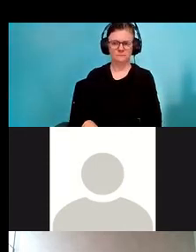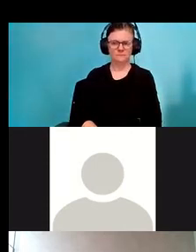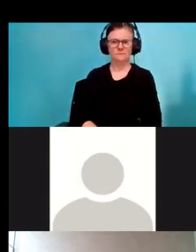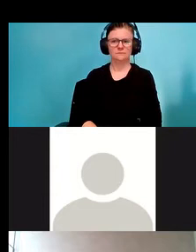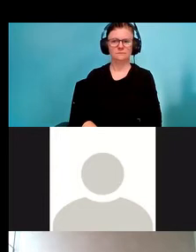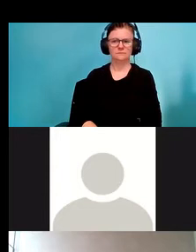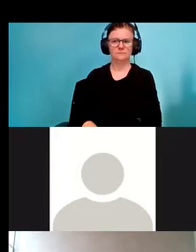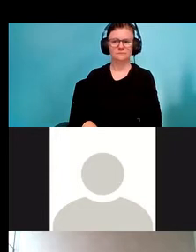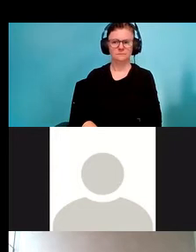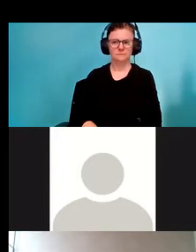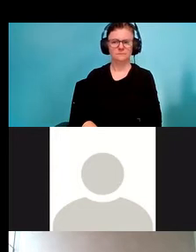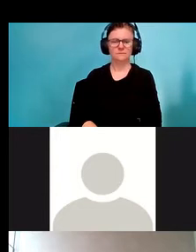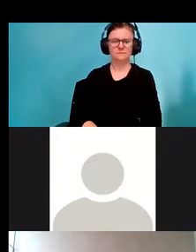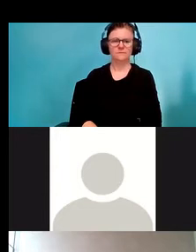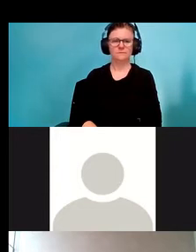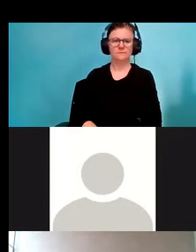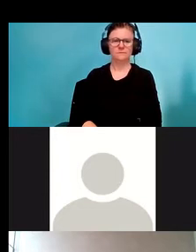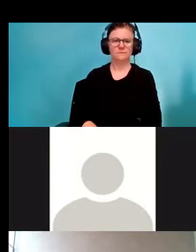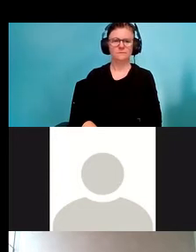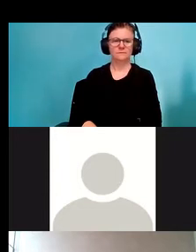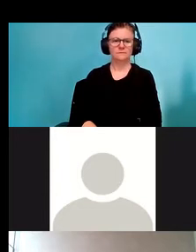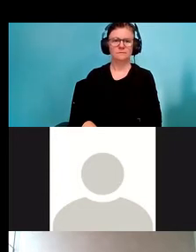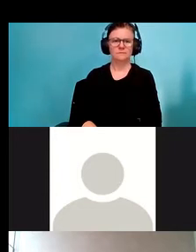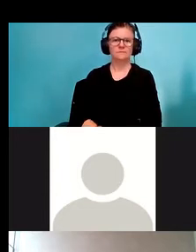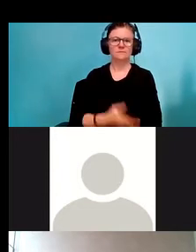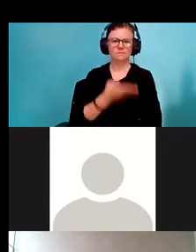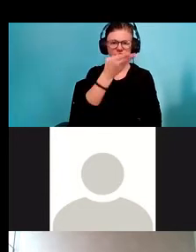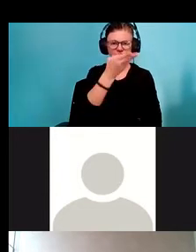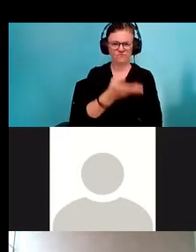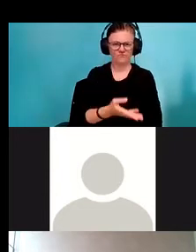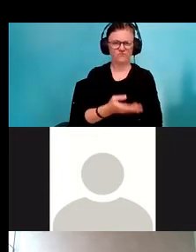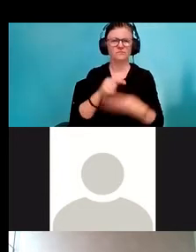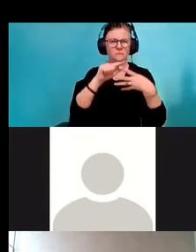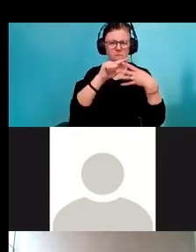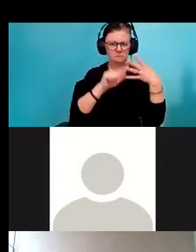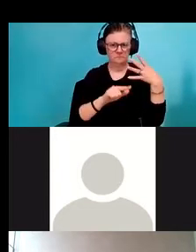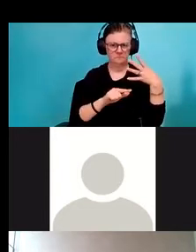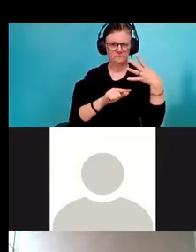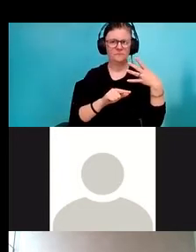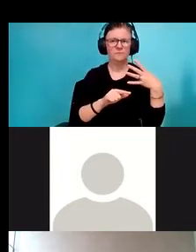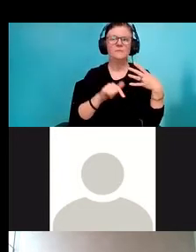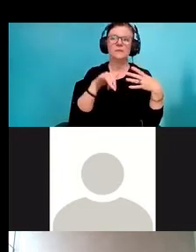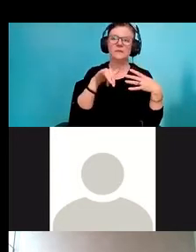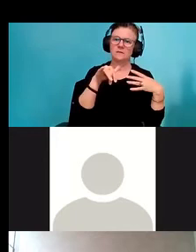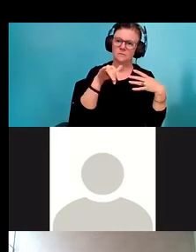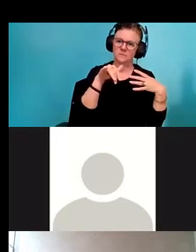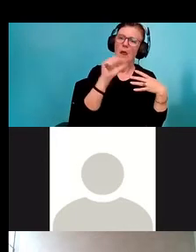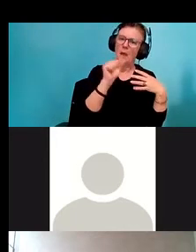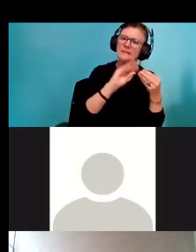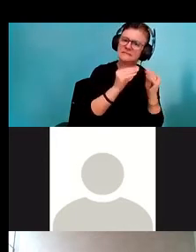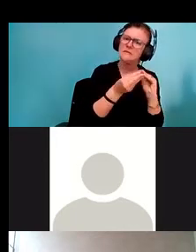with these examples, you really bulked up the numbers they provide in the quantitative sections